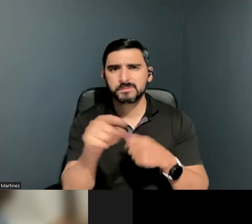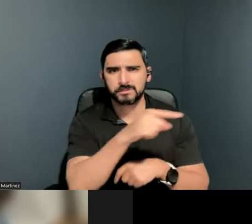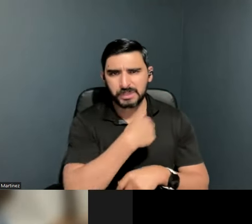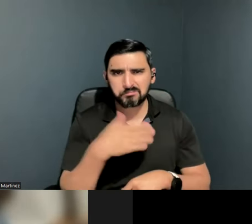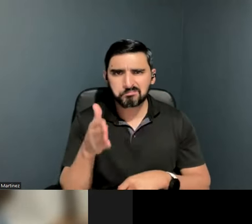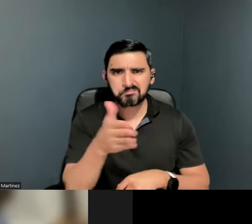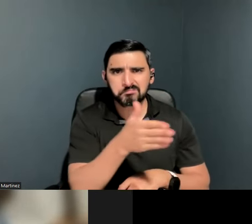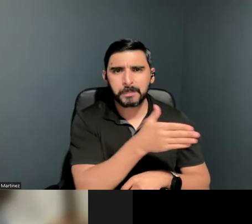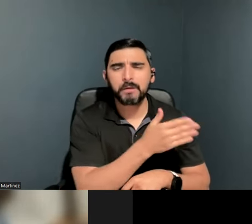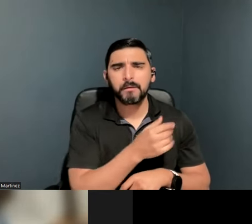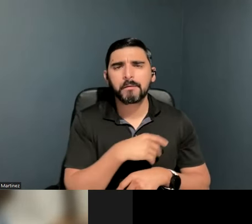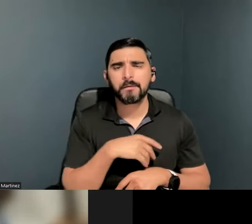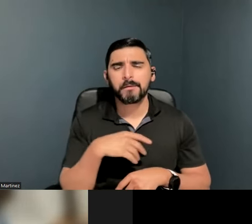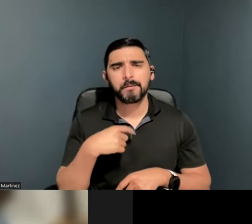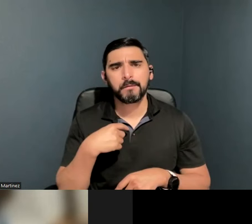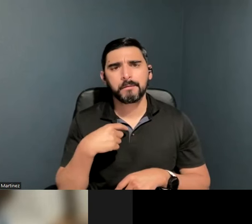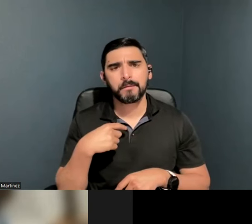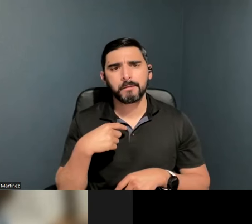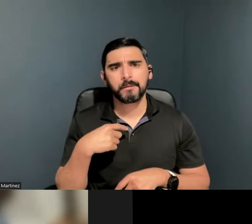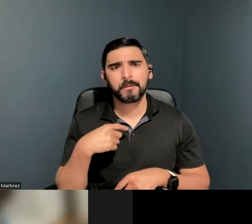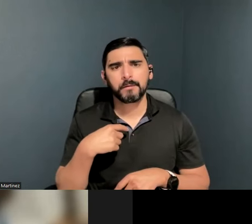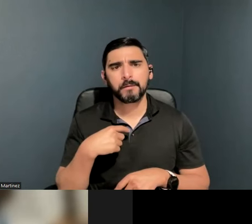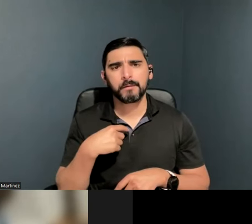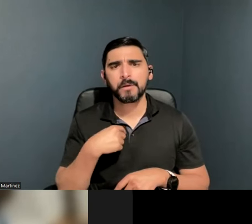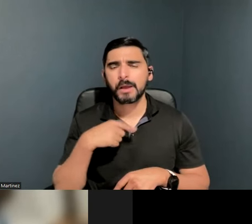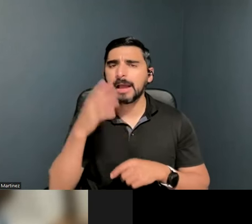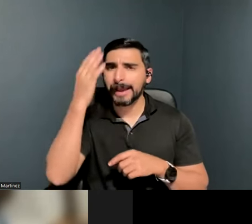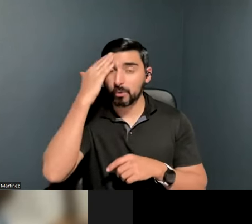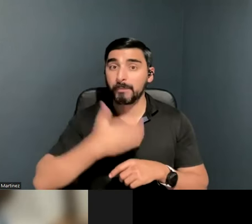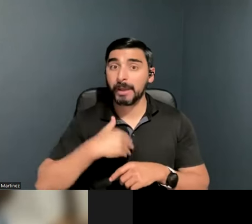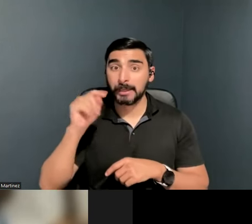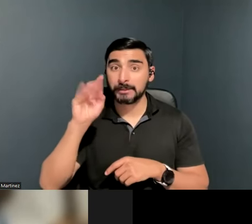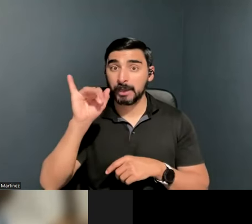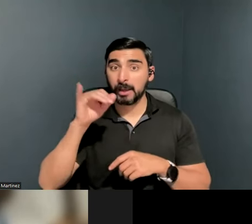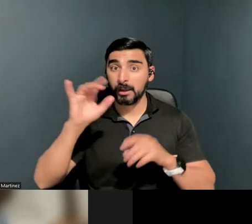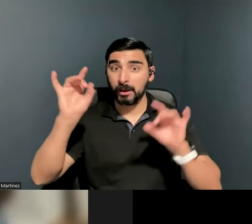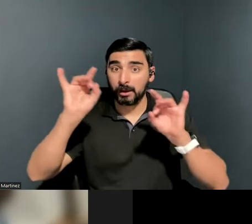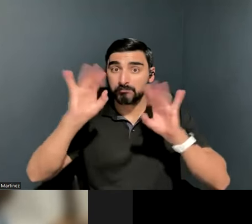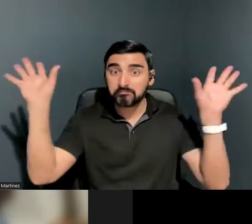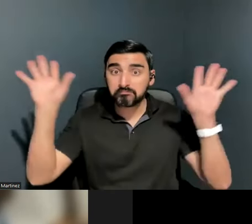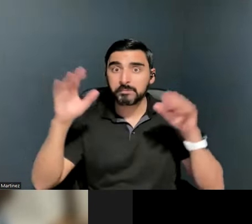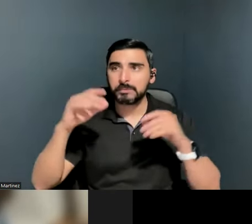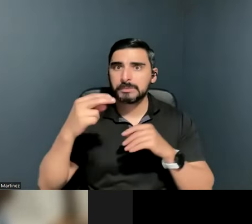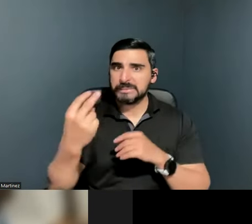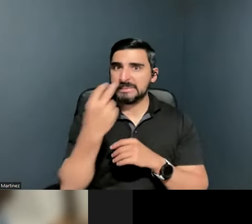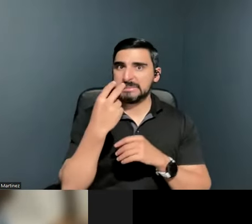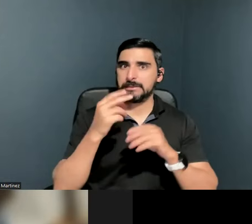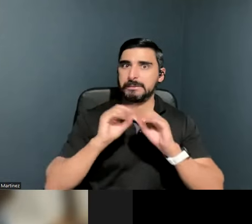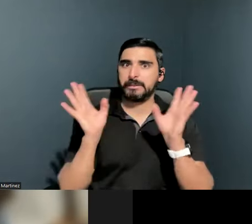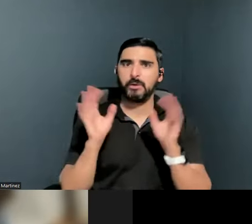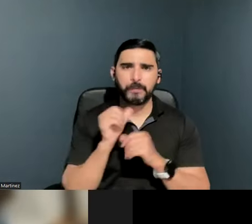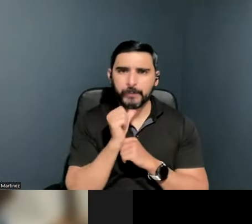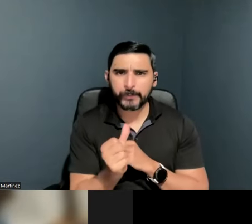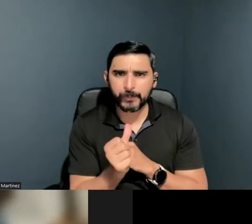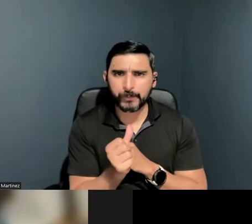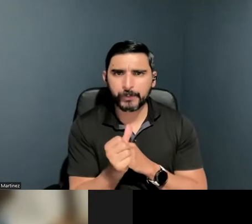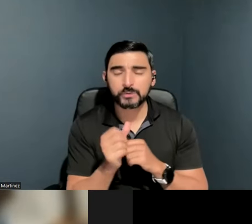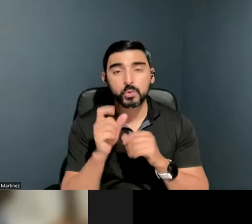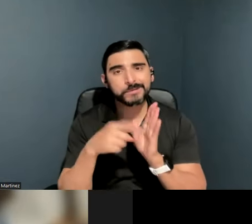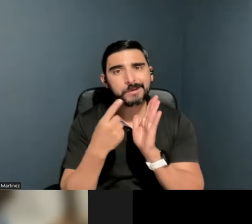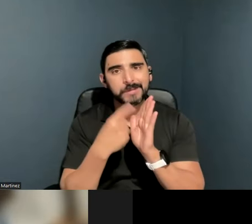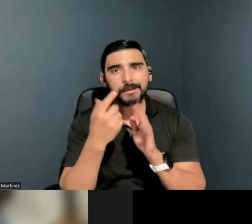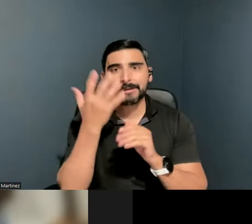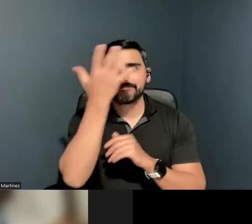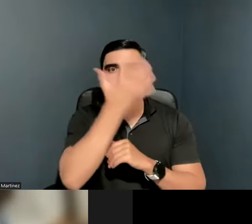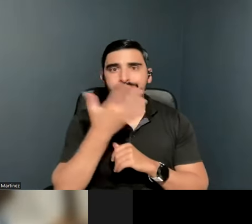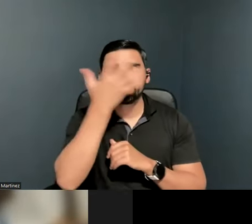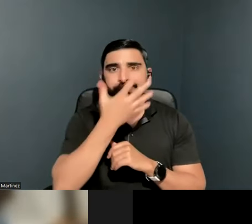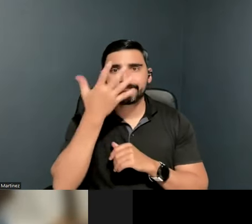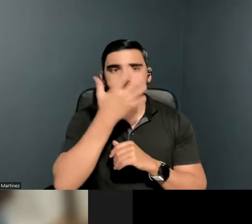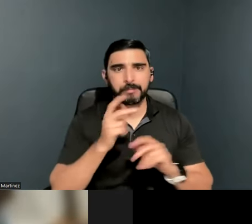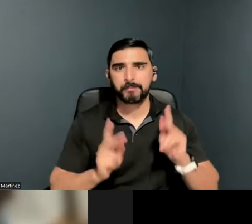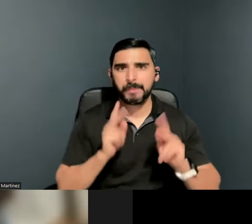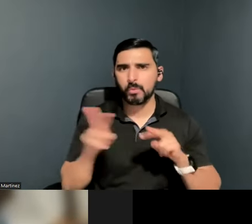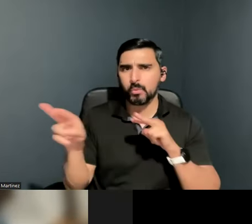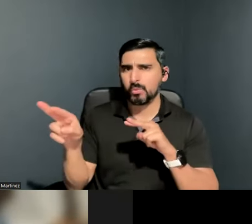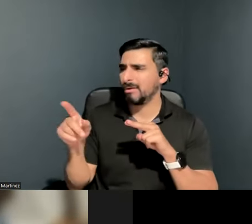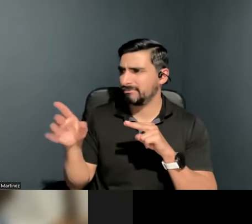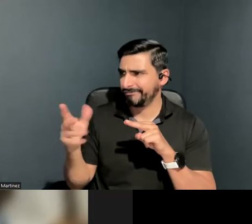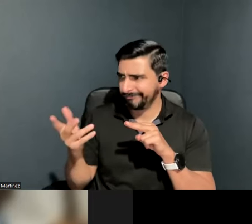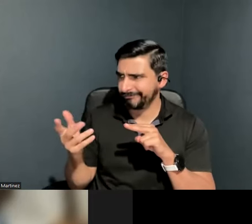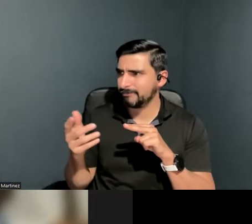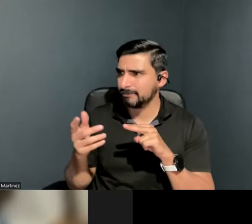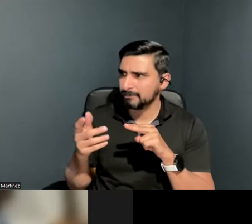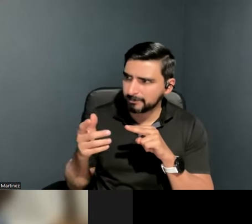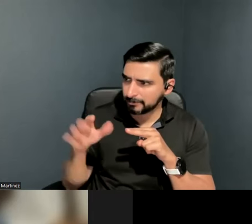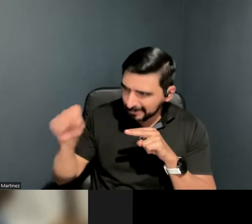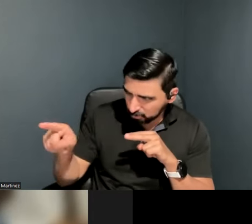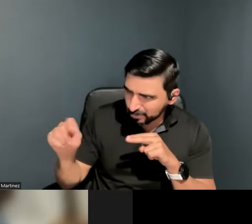I know that I am on the less catastrophic end. So externally it doesn’t seem - it’s not easy to see.